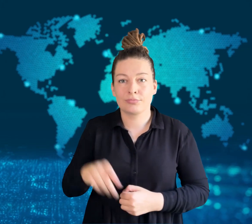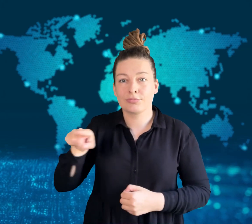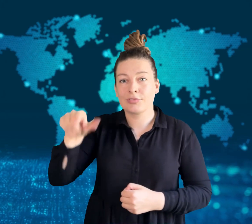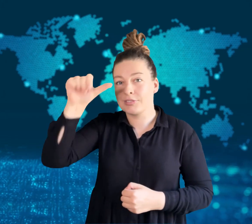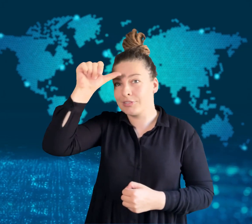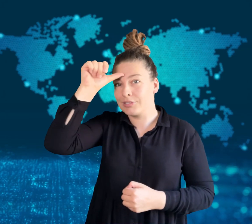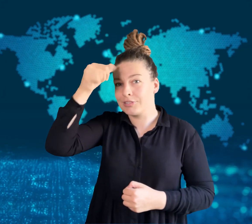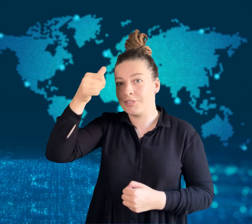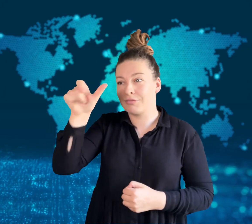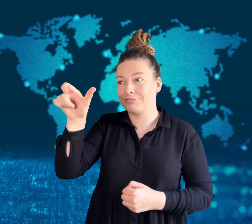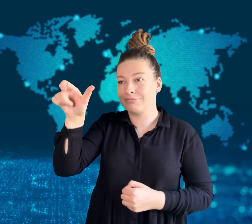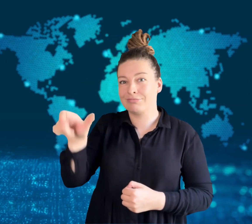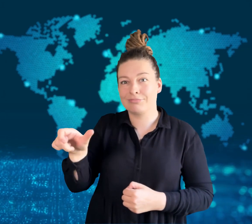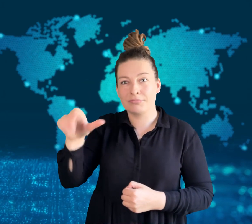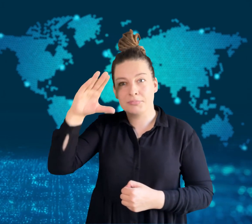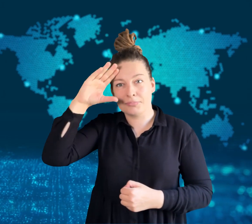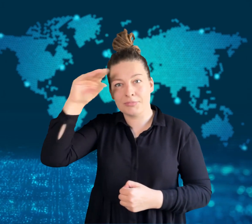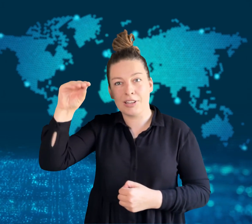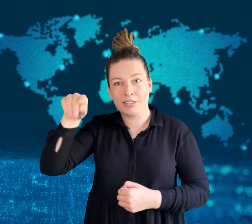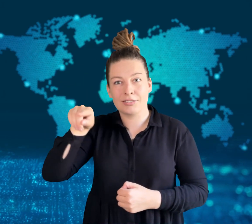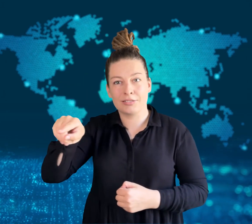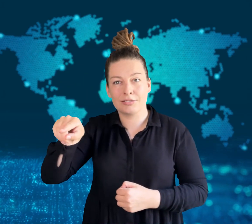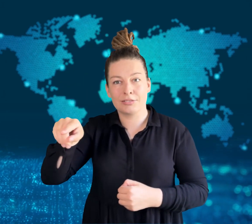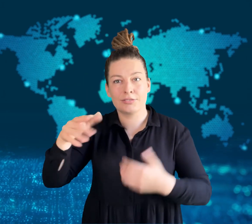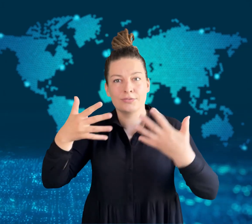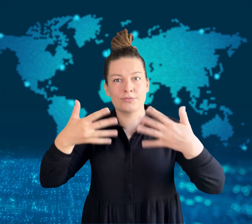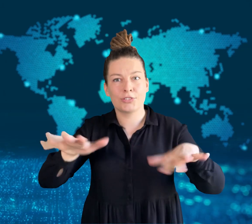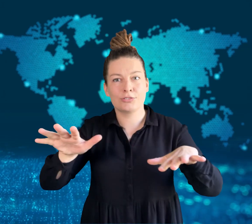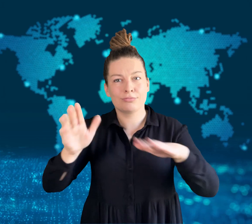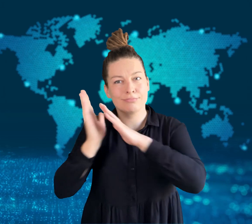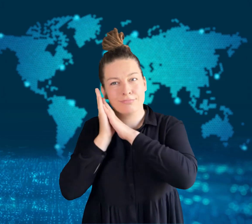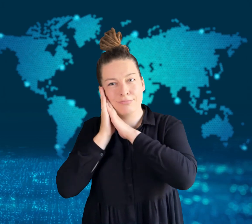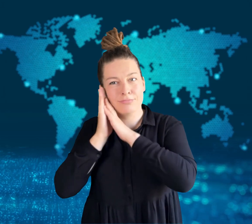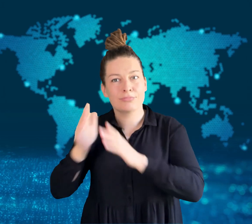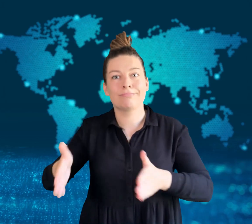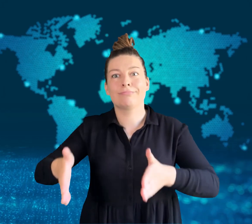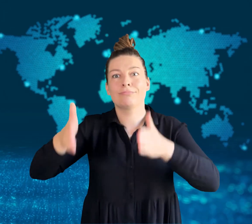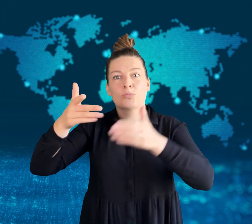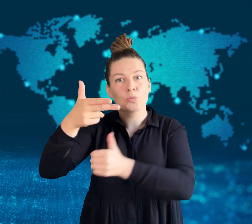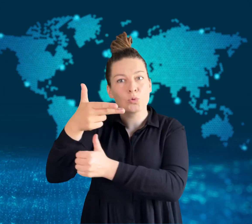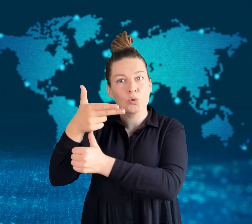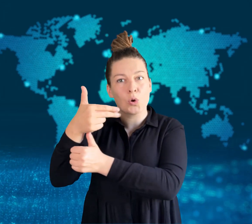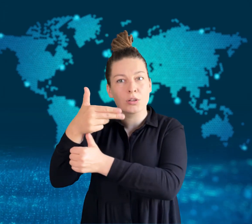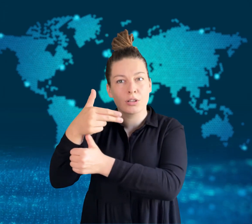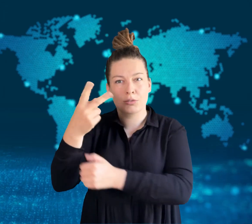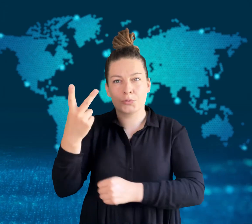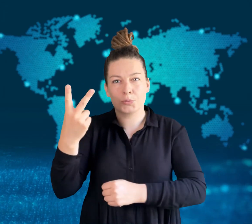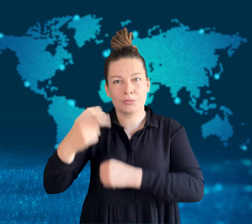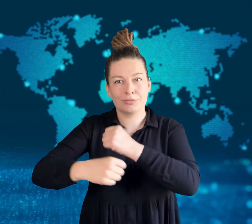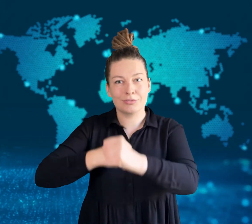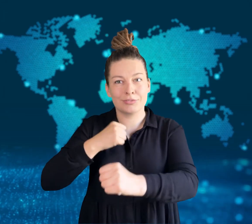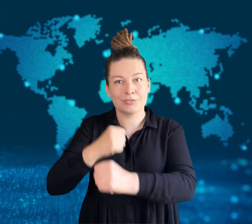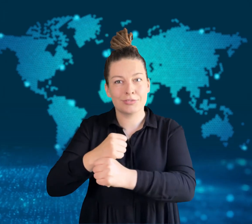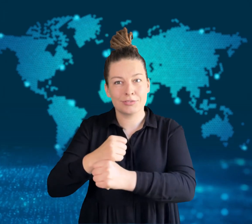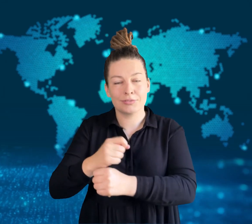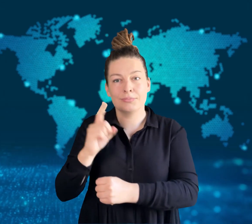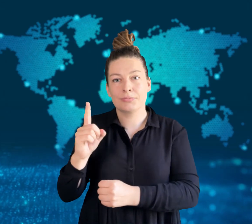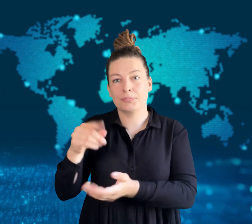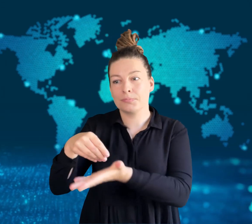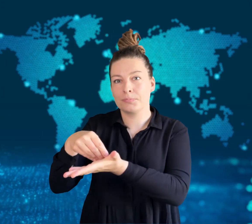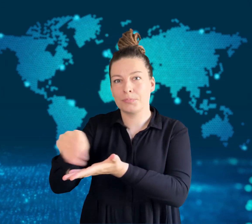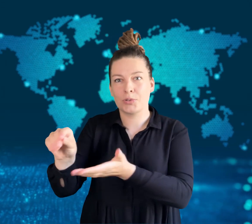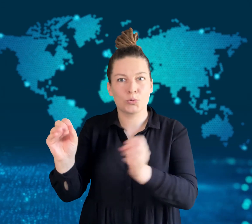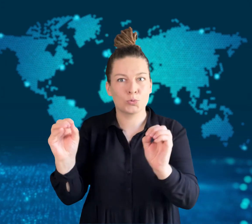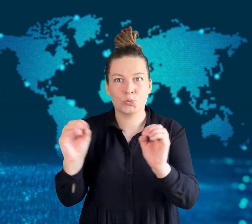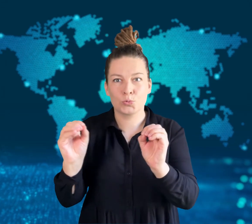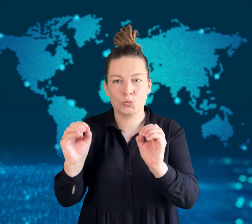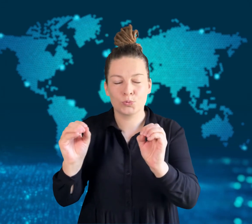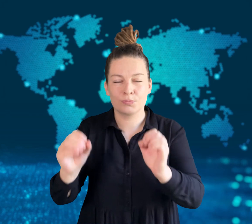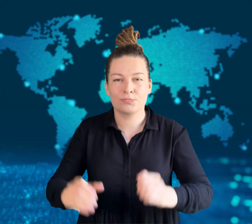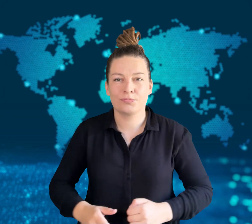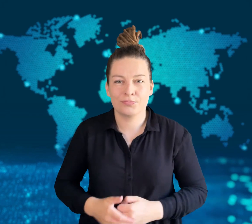Man escapes two years hotel bill